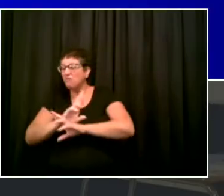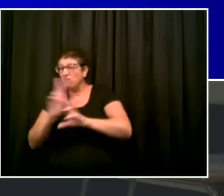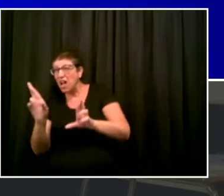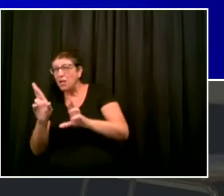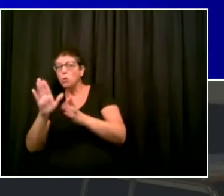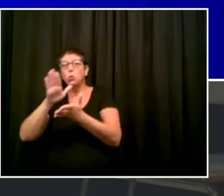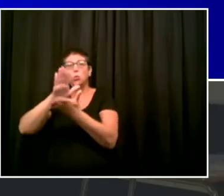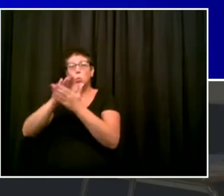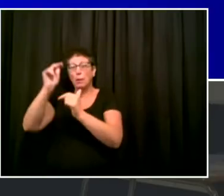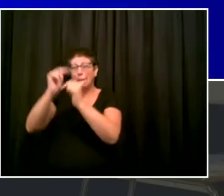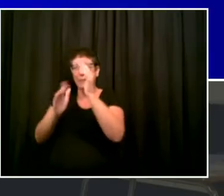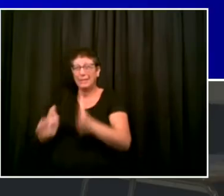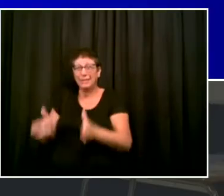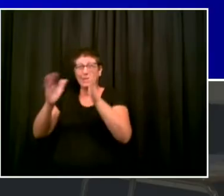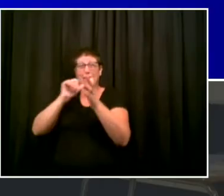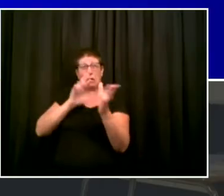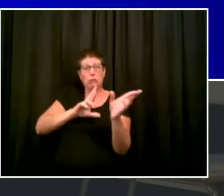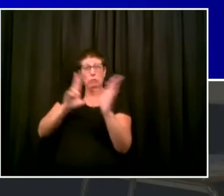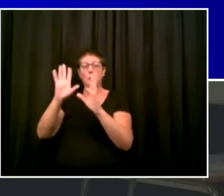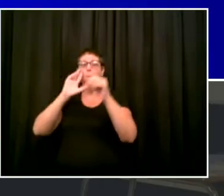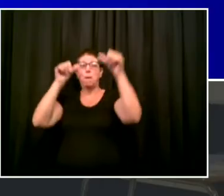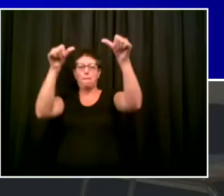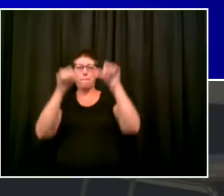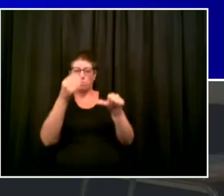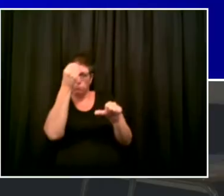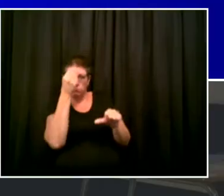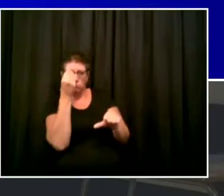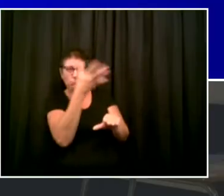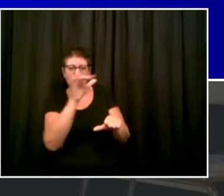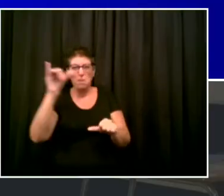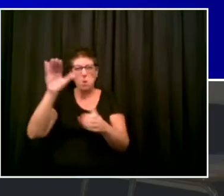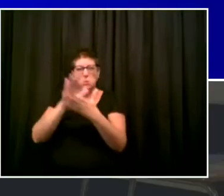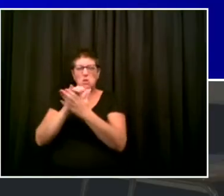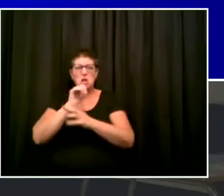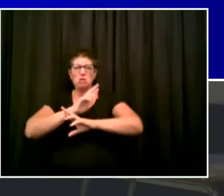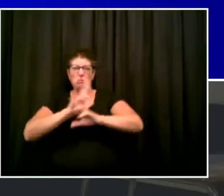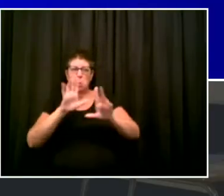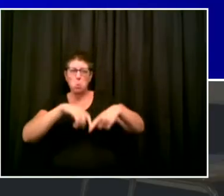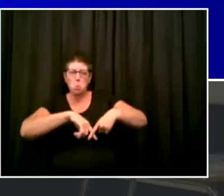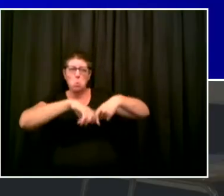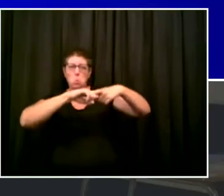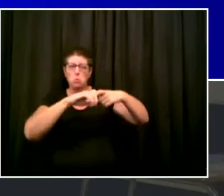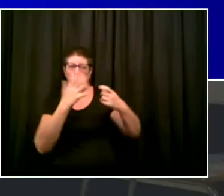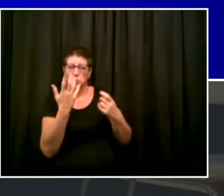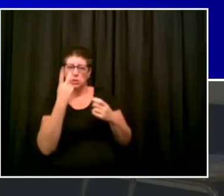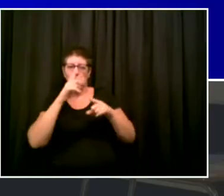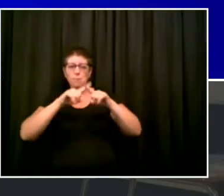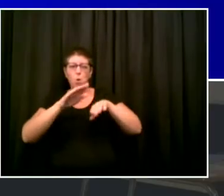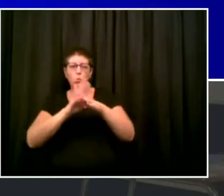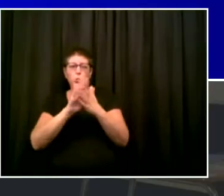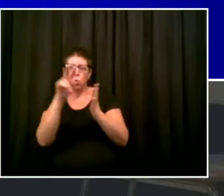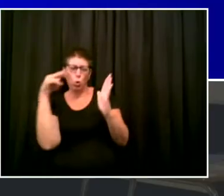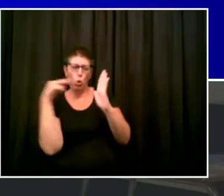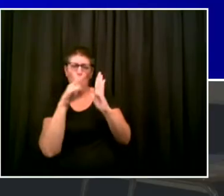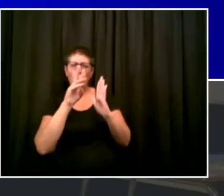THAT HAS WORKED TT HANEEDS TO BE DONE. WE WILL BE PUBLISHING THAT